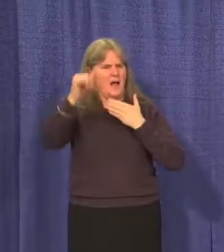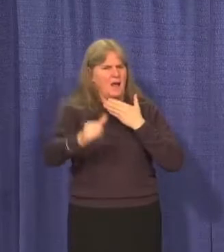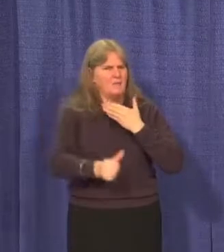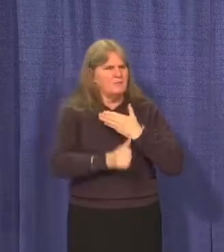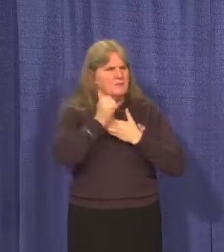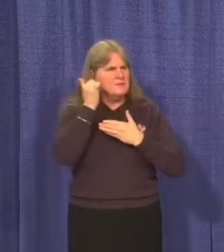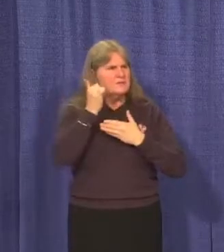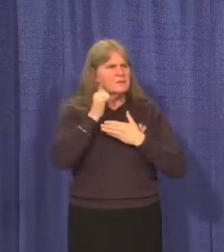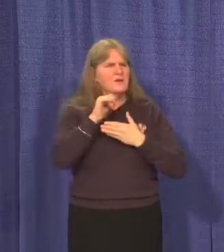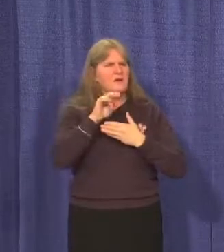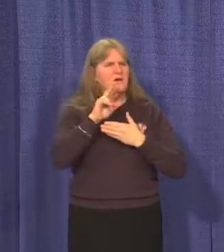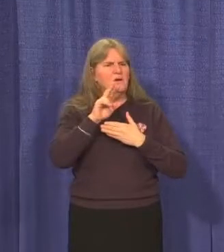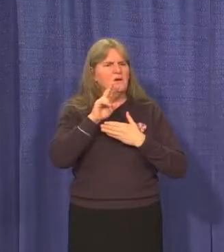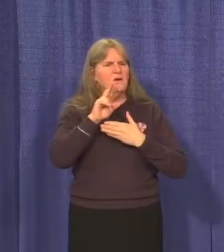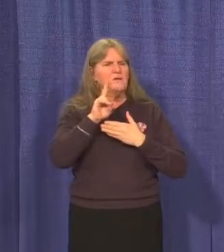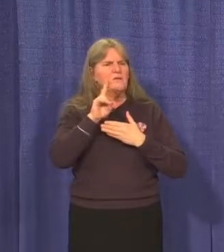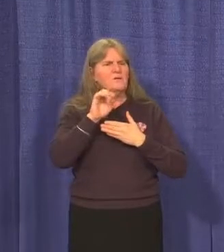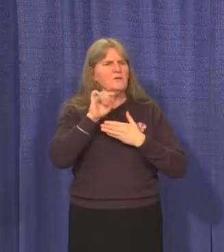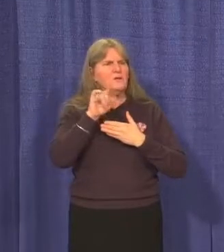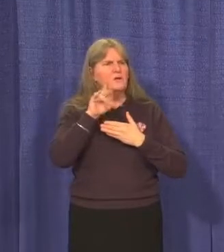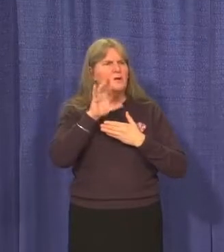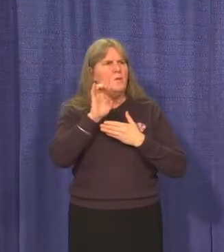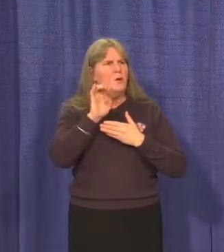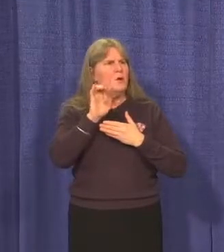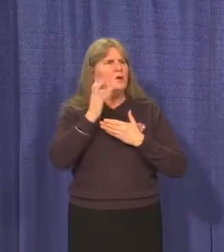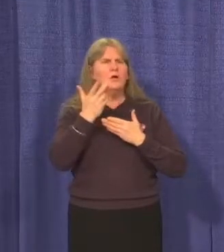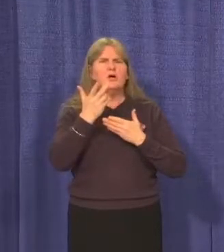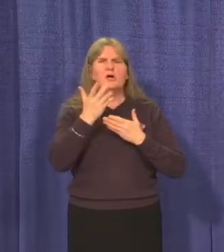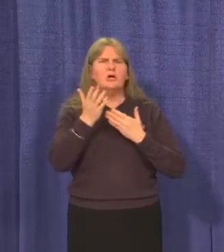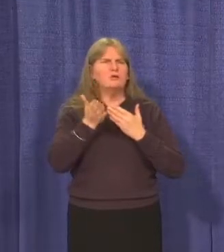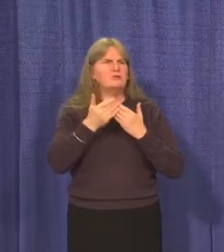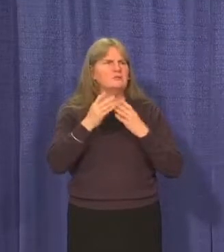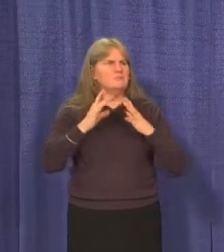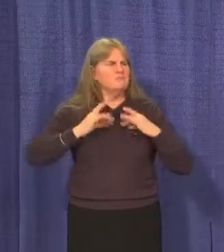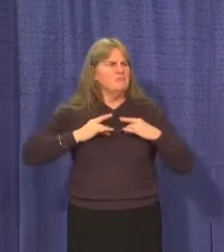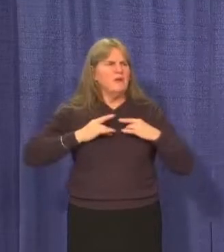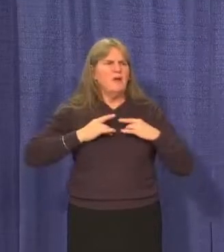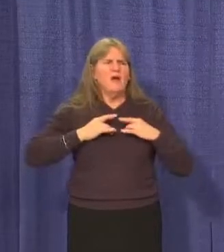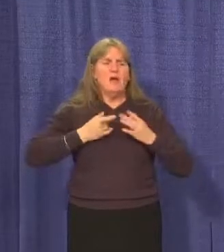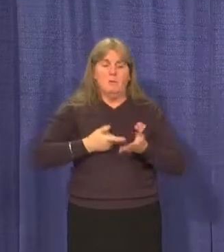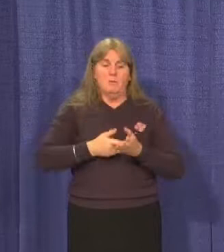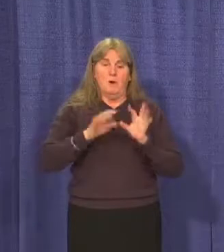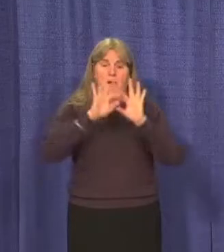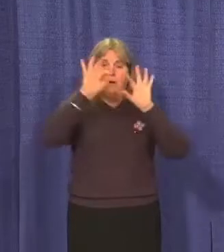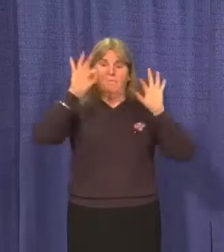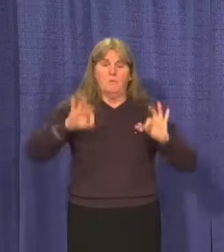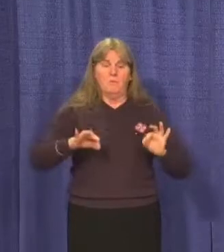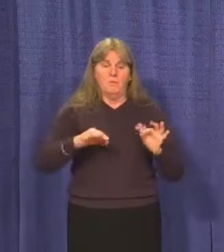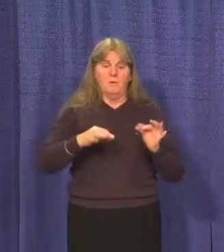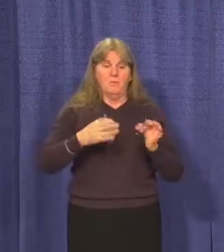or vulnerable population? Are there any things people are going to have to meet or forms they will have to use to prove